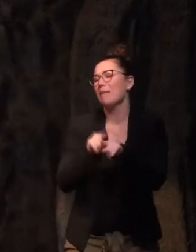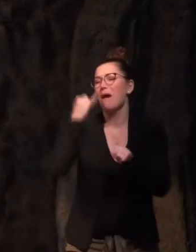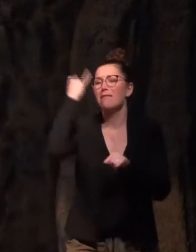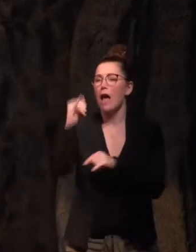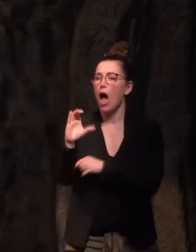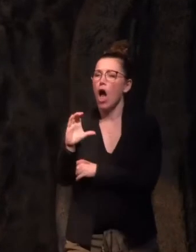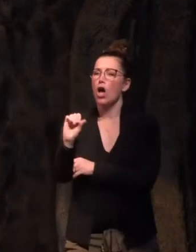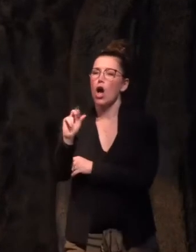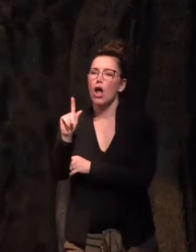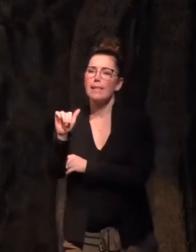Sorry, just before I start,